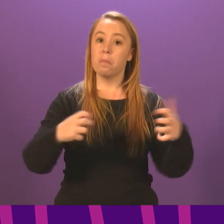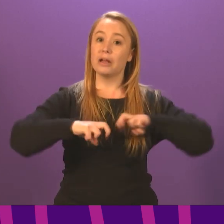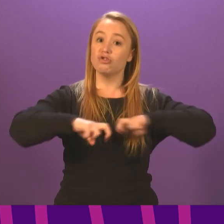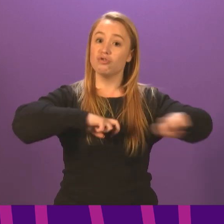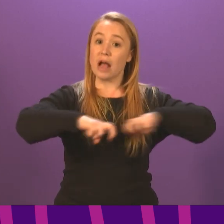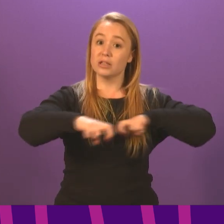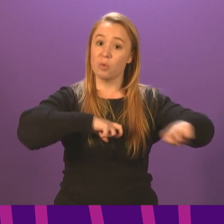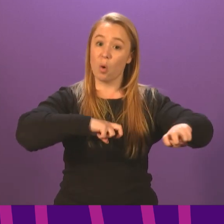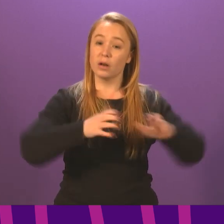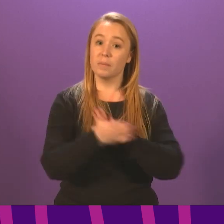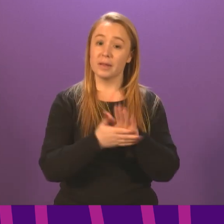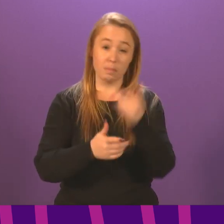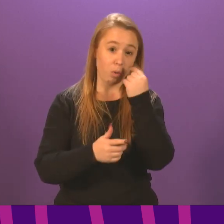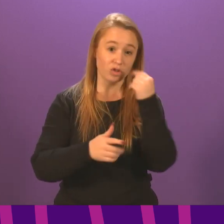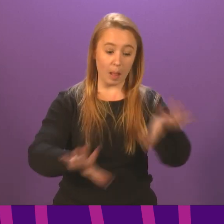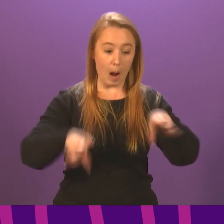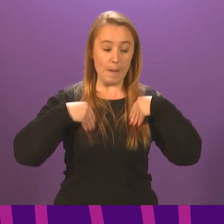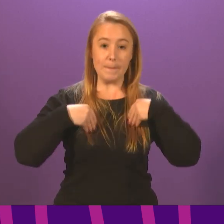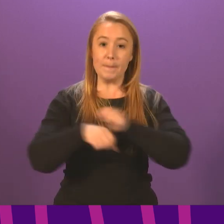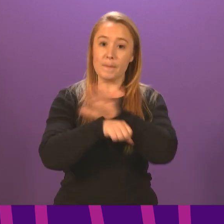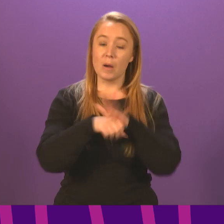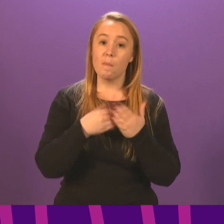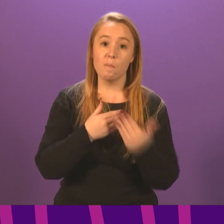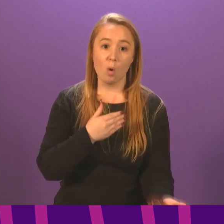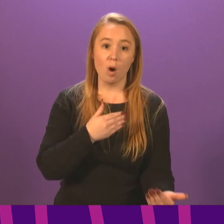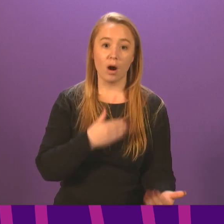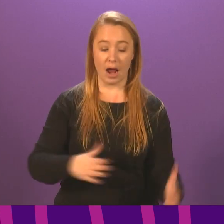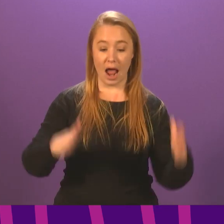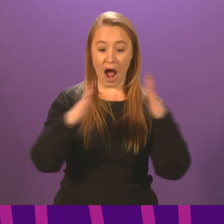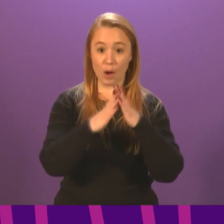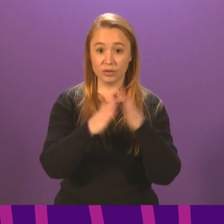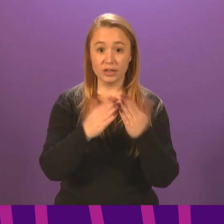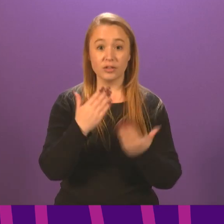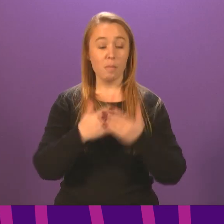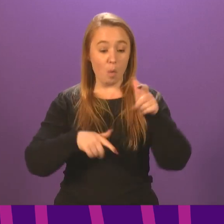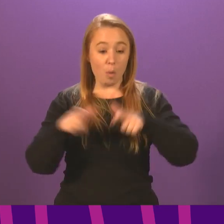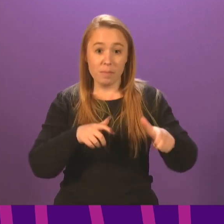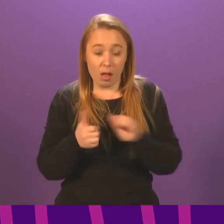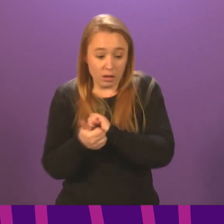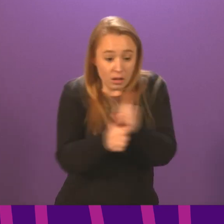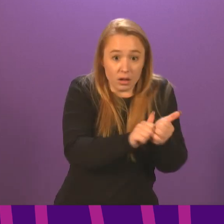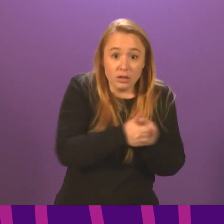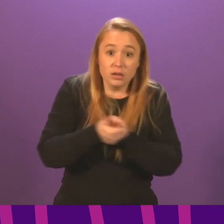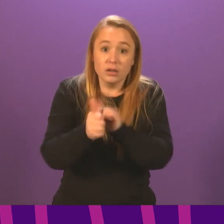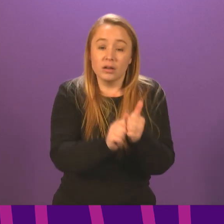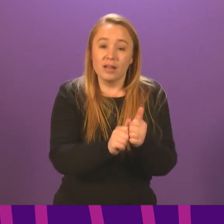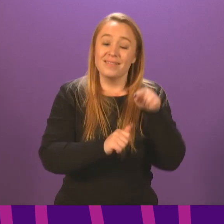and it pointed to poor housing and crowded accommodation—all synonymous with poverty